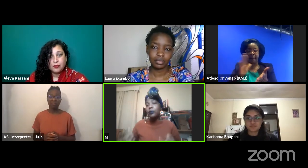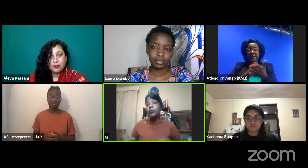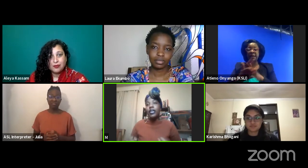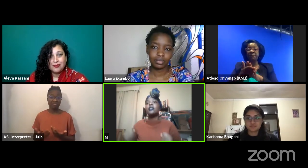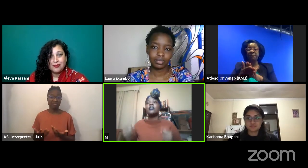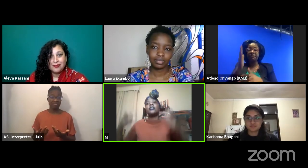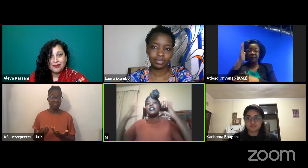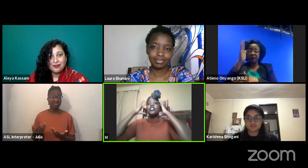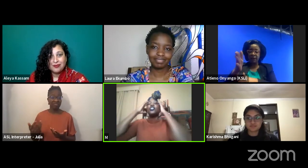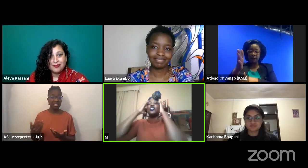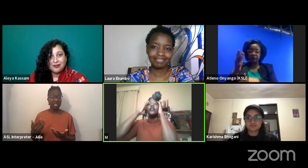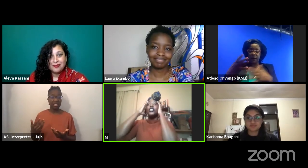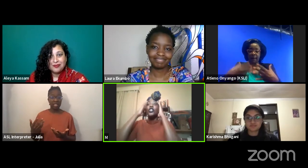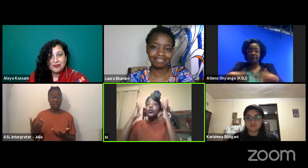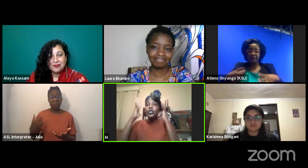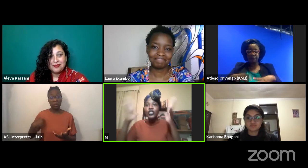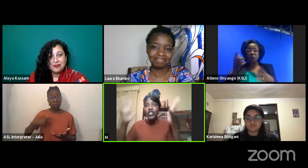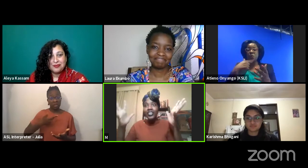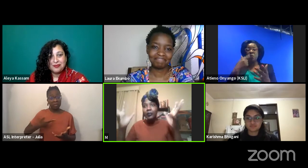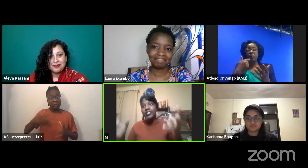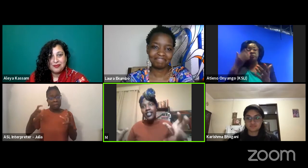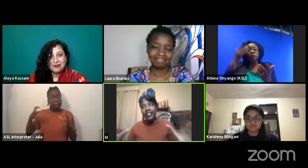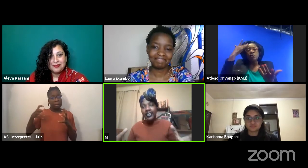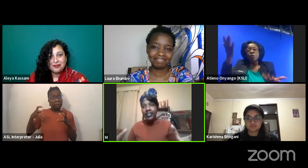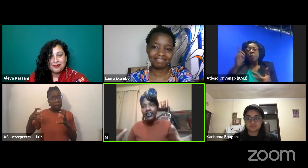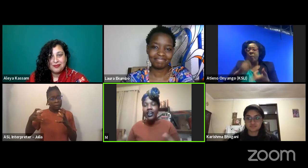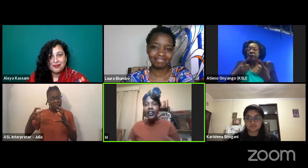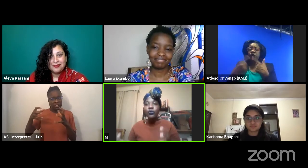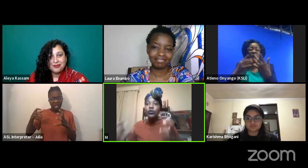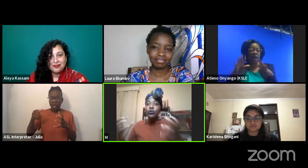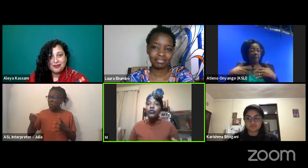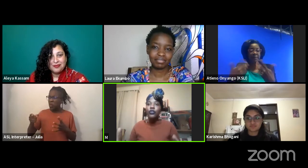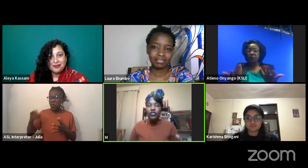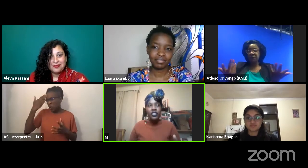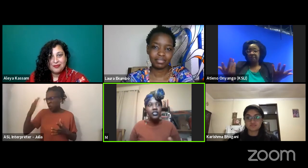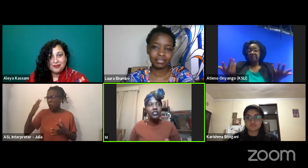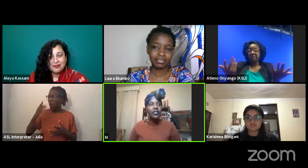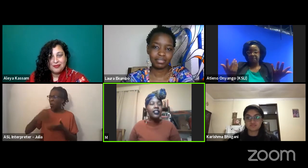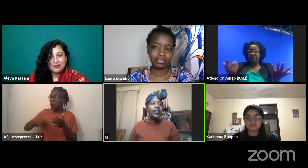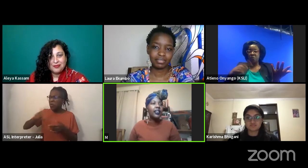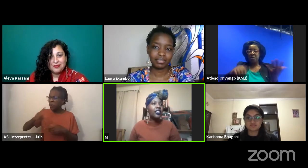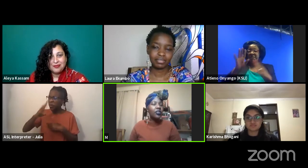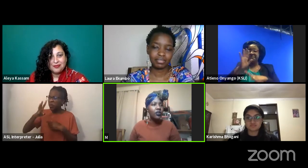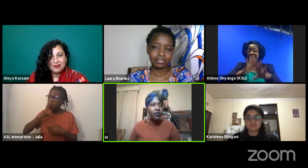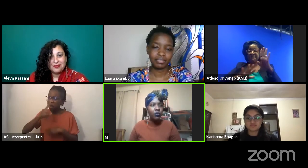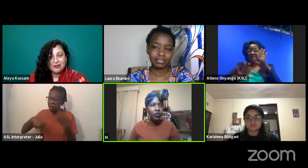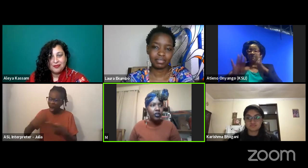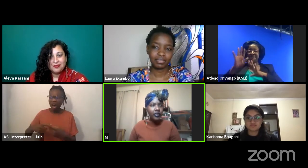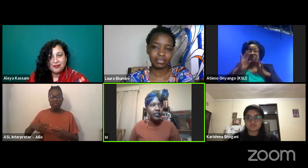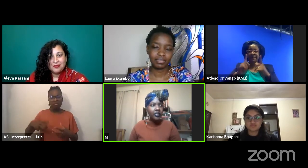people like, "You don't even know what you're talking about" kinda like thing and we're so frustrated. And then at like three in the morning